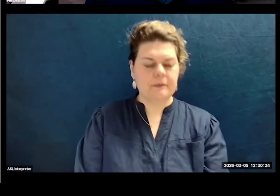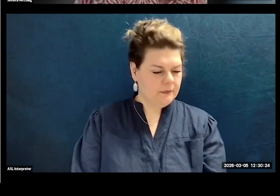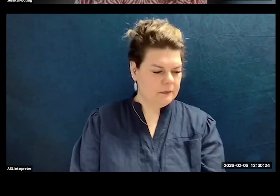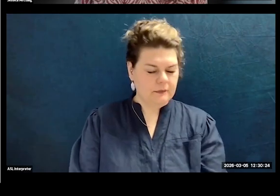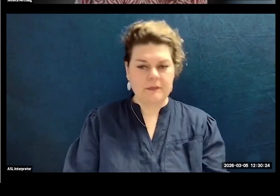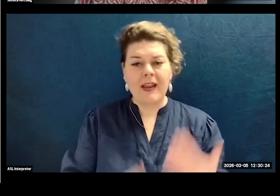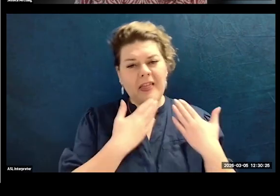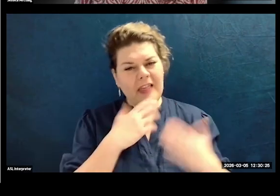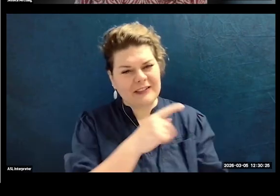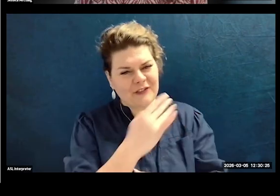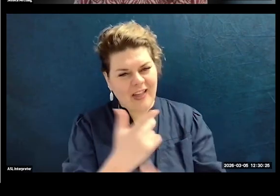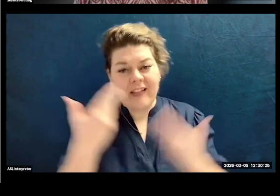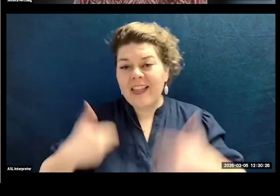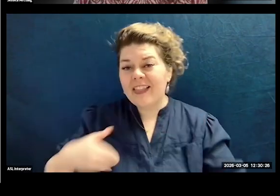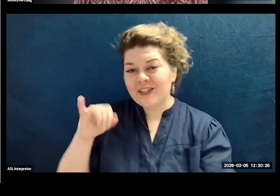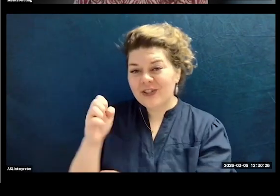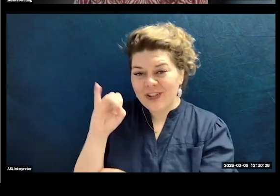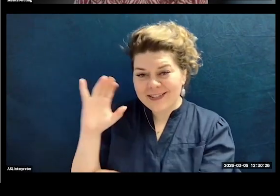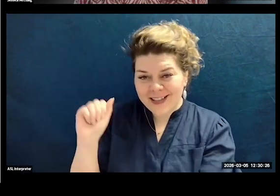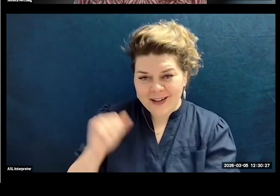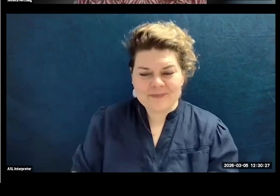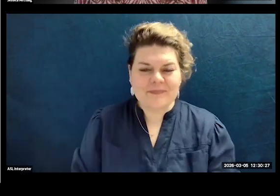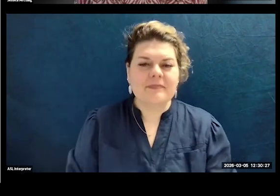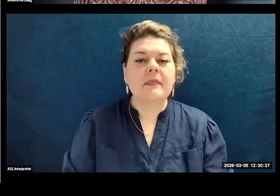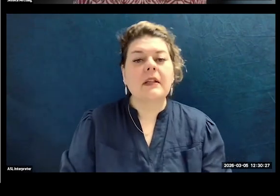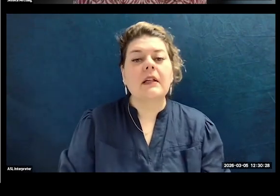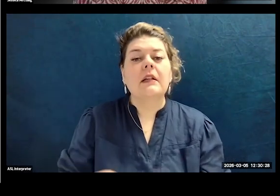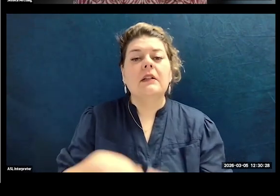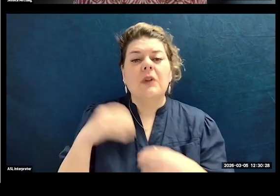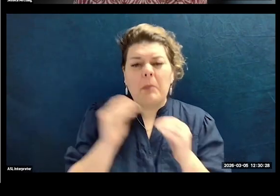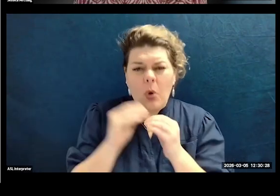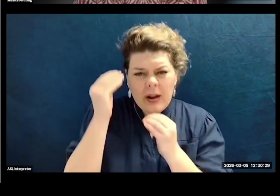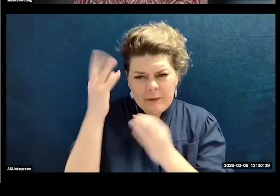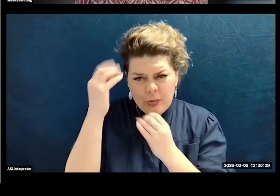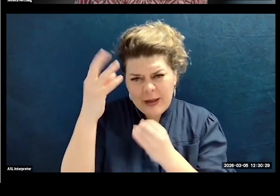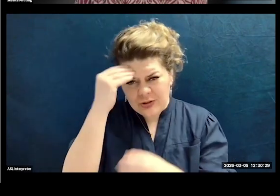Thanks, Phil. This is Jessica. So, another piece of information that it can be helpful